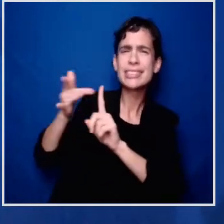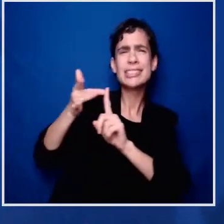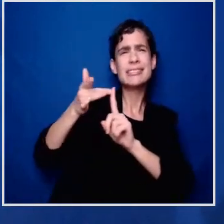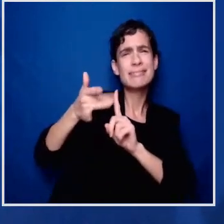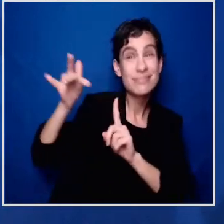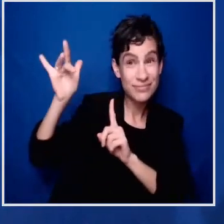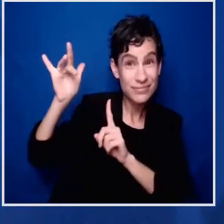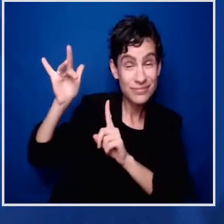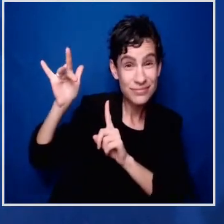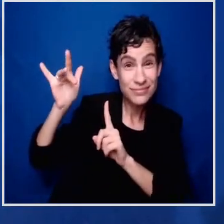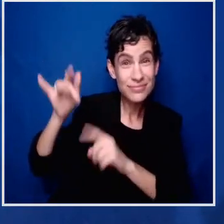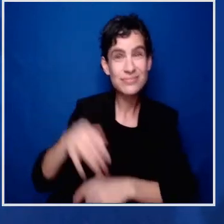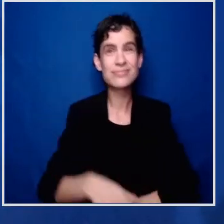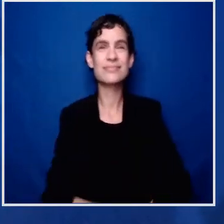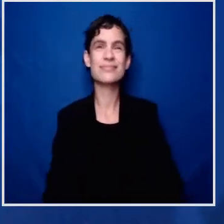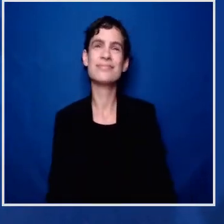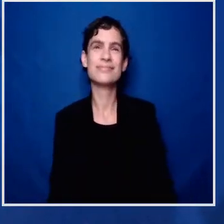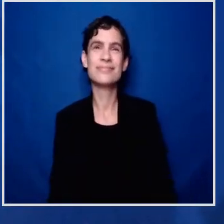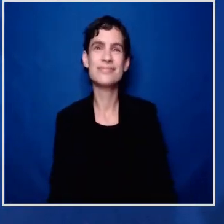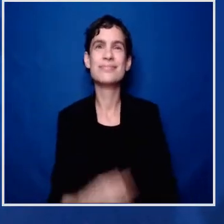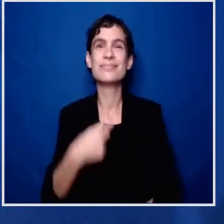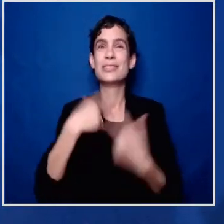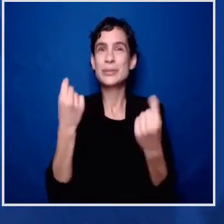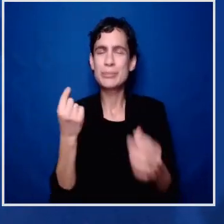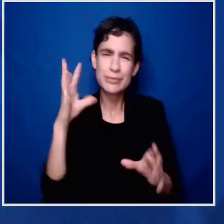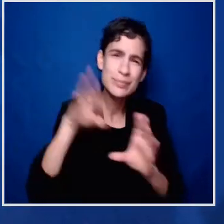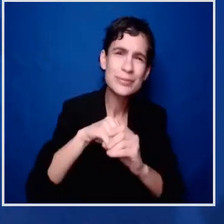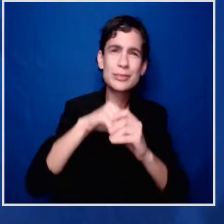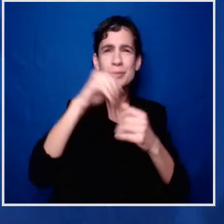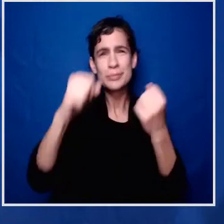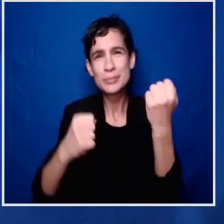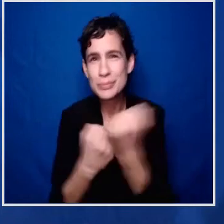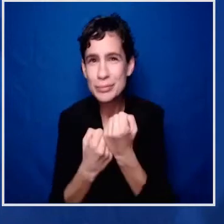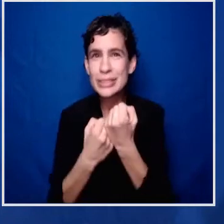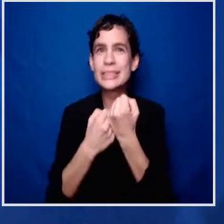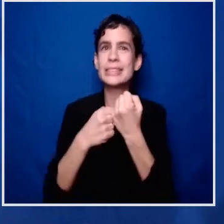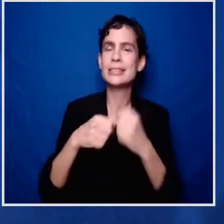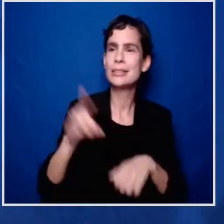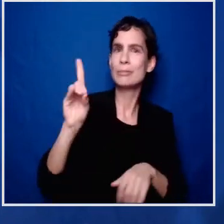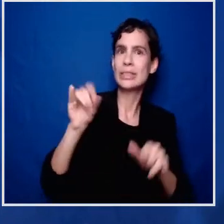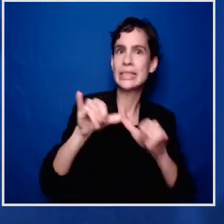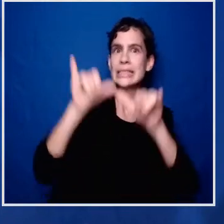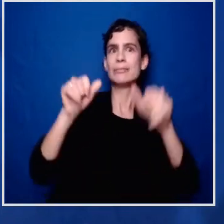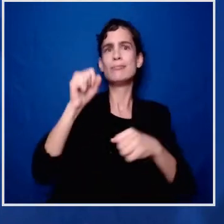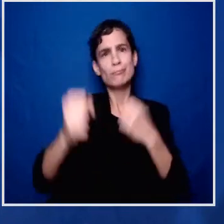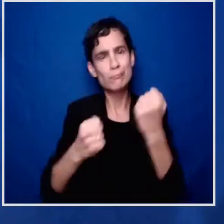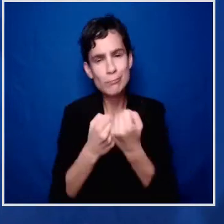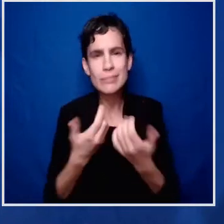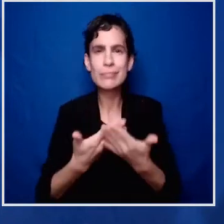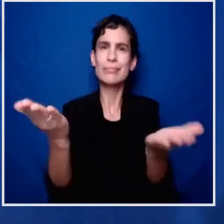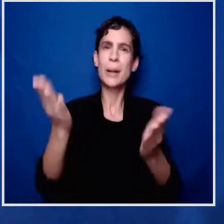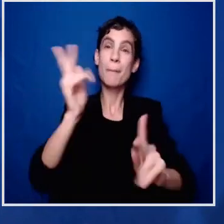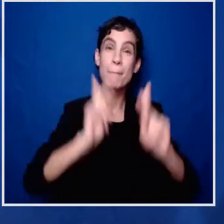MOMENT, BUT LET US SERVE COLLECTIVELY, TO MAKE DEMOCRACY